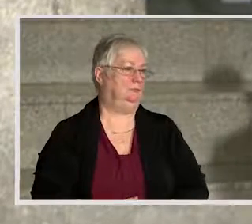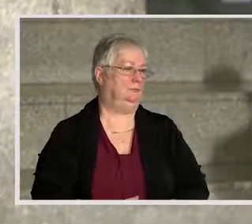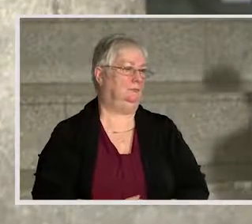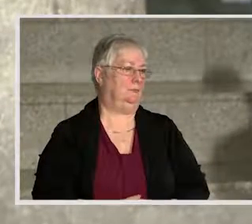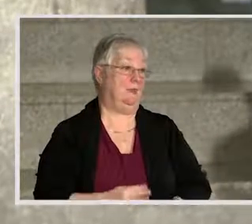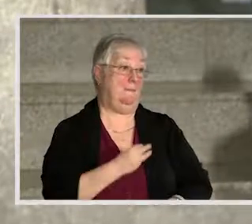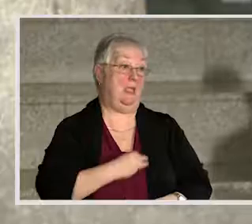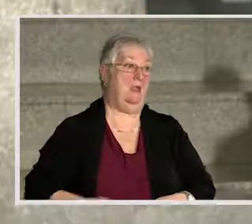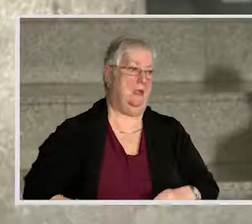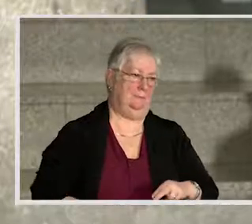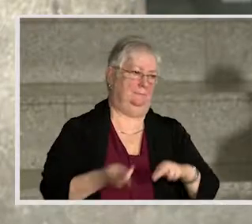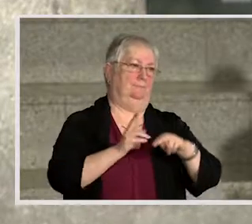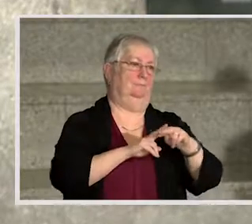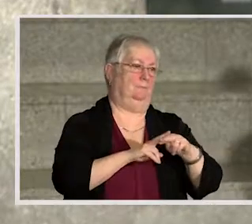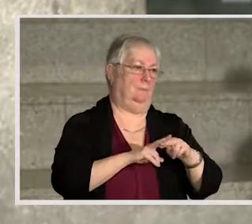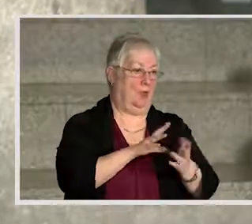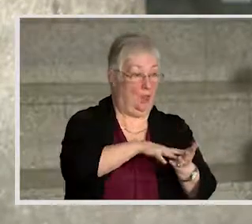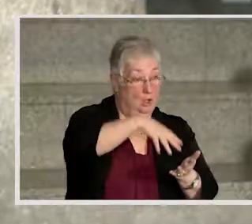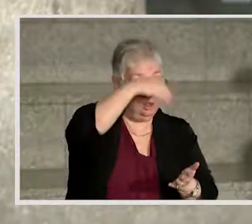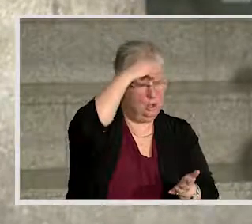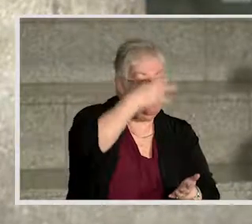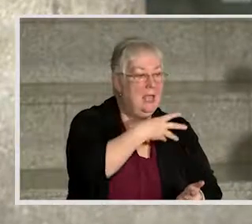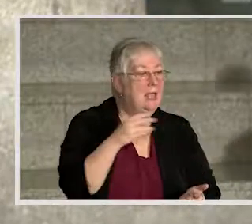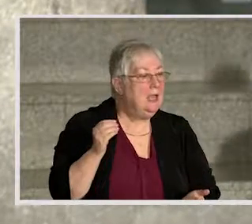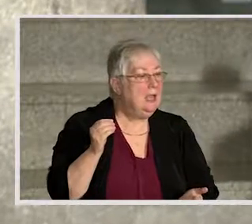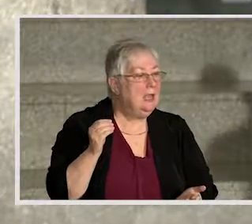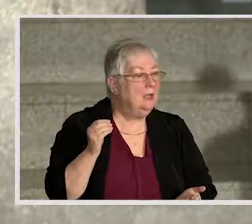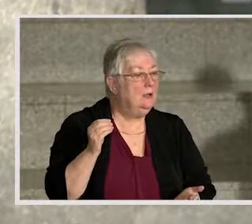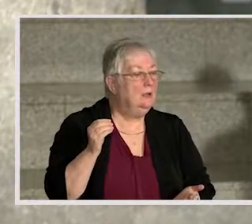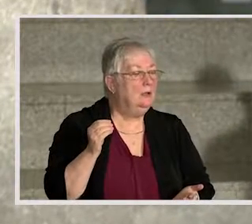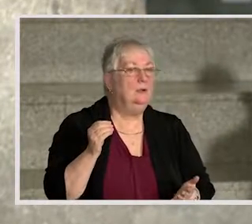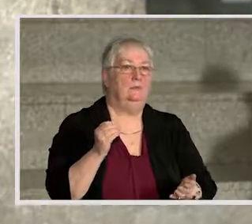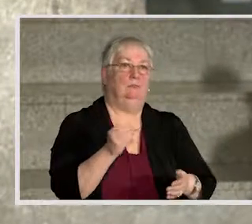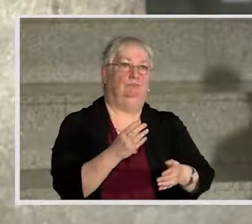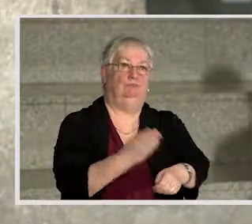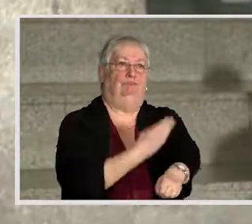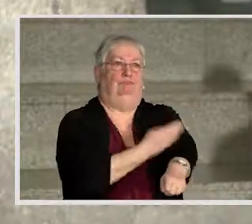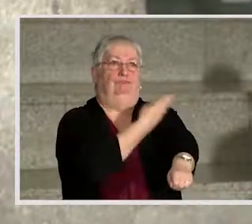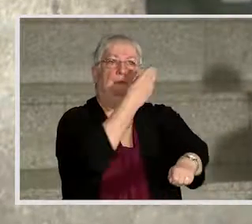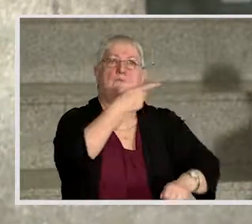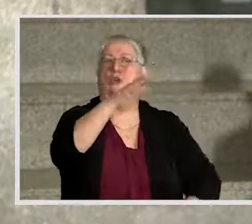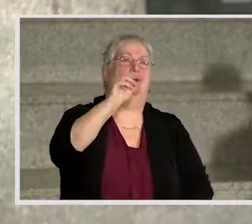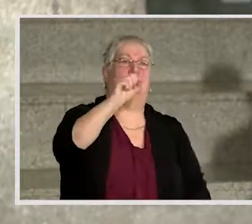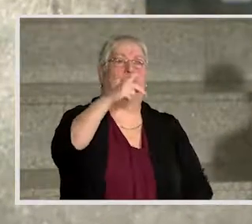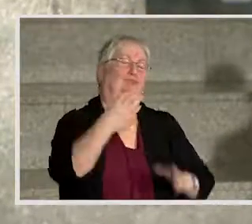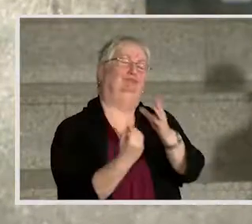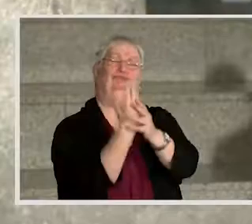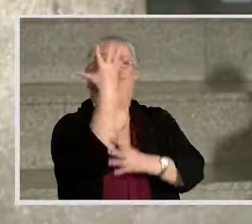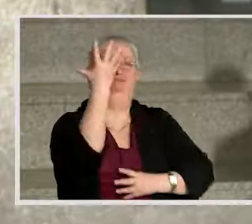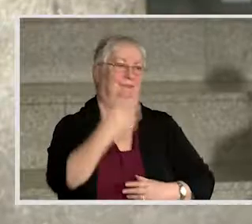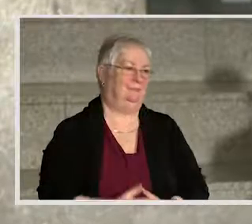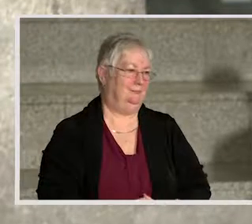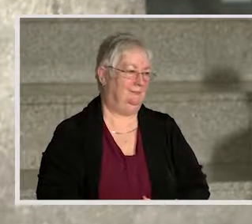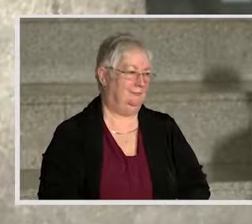IMPACT ON 311 CALLS. NOW WE ANSWER ALMOST 84%, 311 CALLS IN 90 SECONDS.